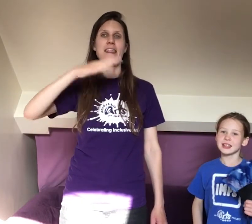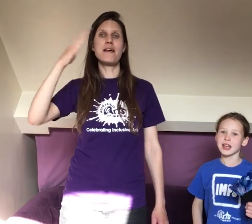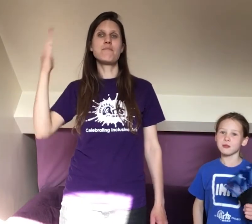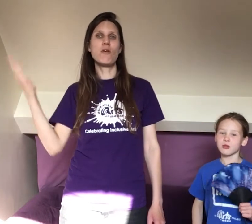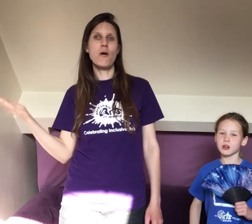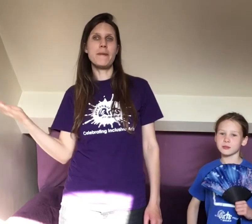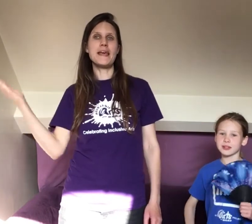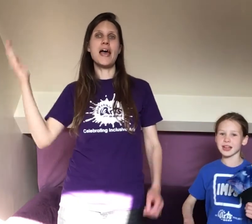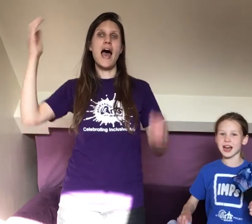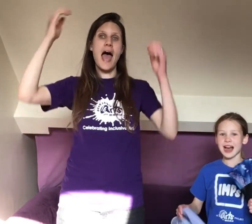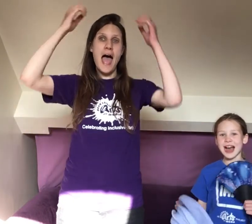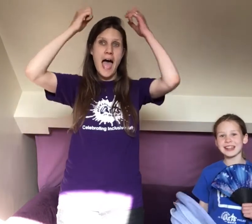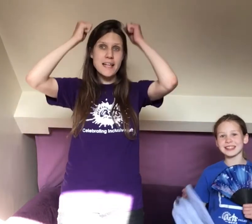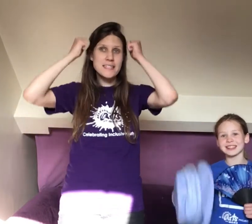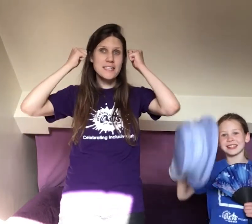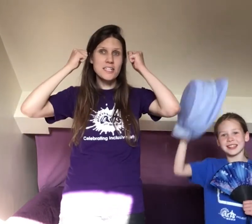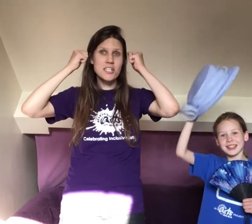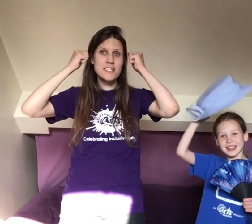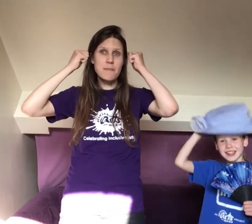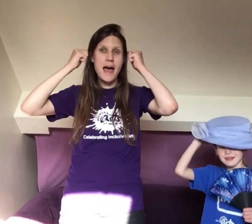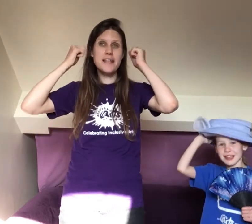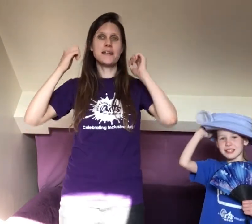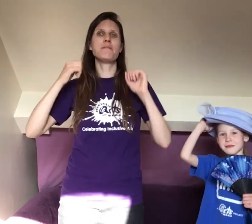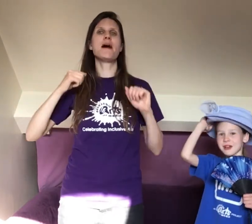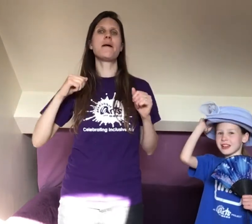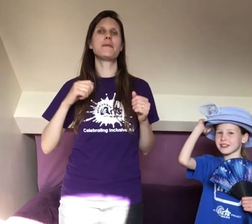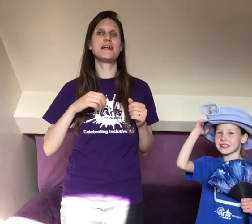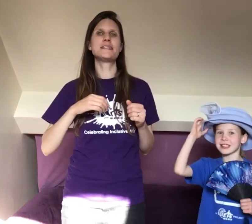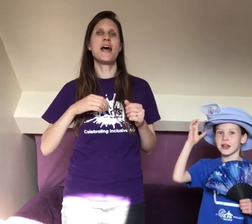They brought me a hat, just imagine my bliss,